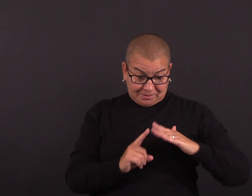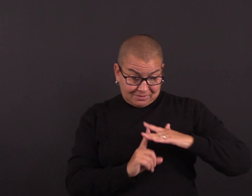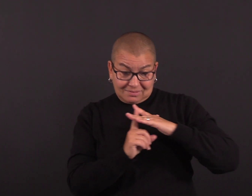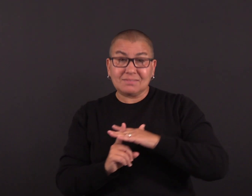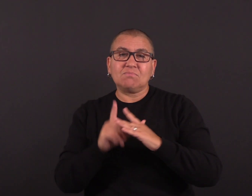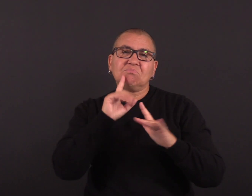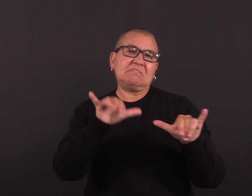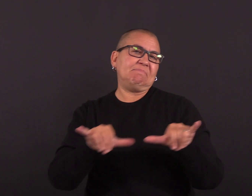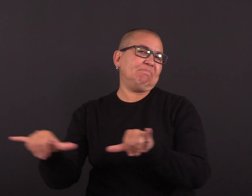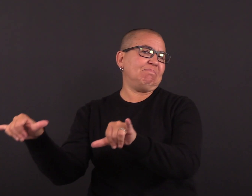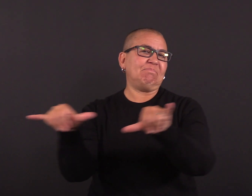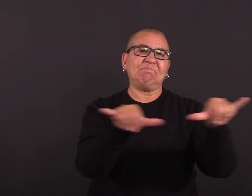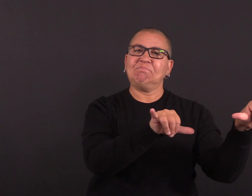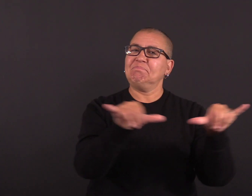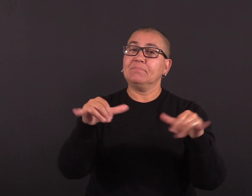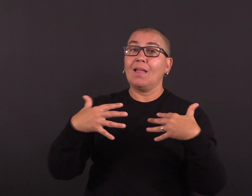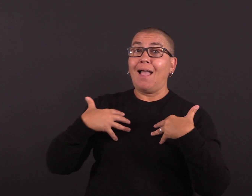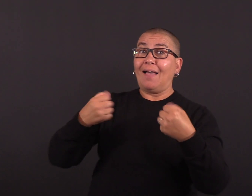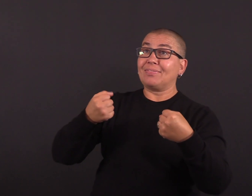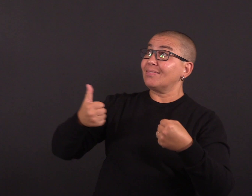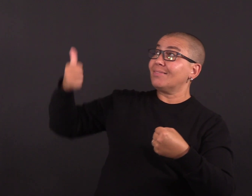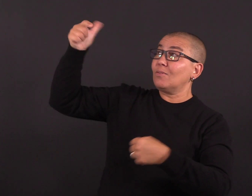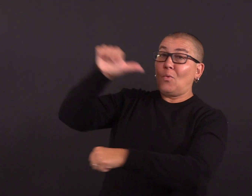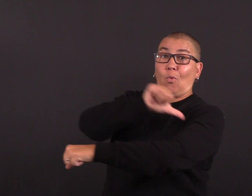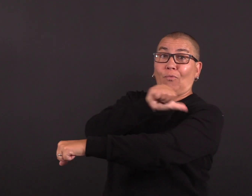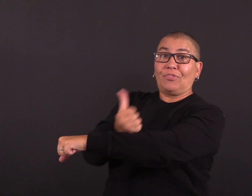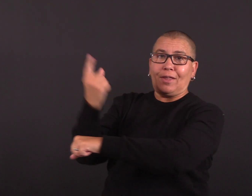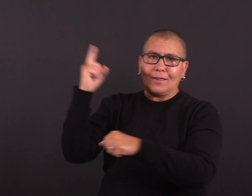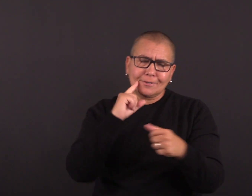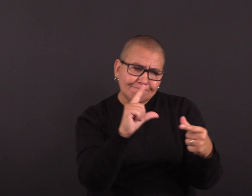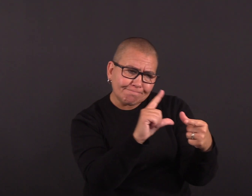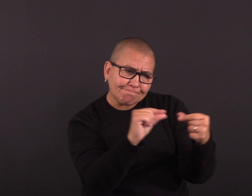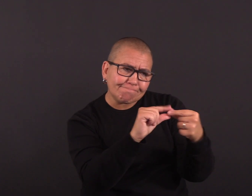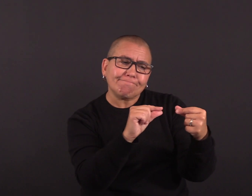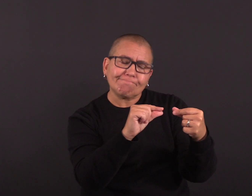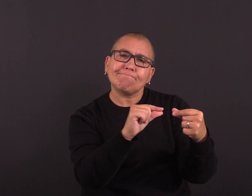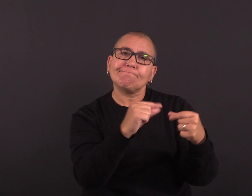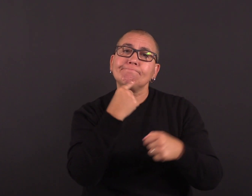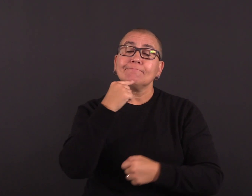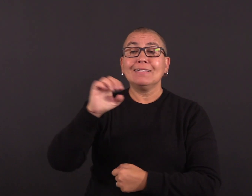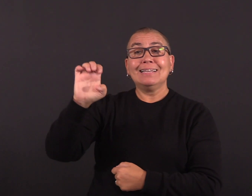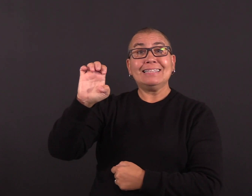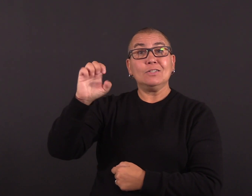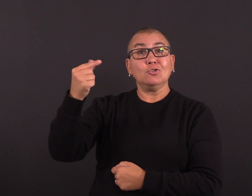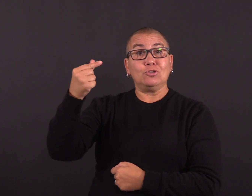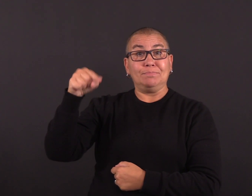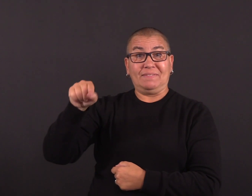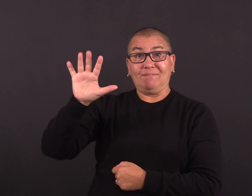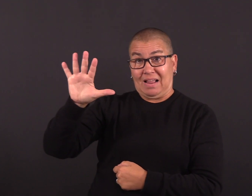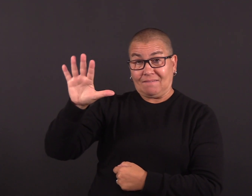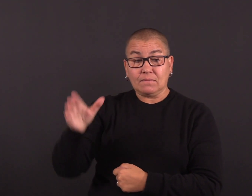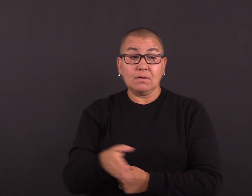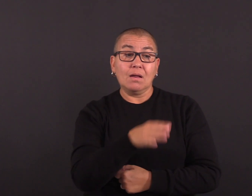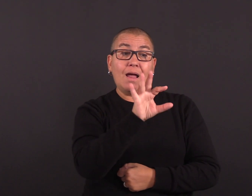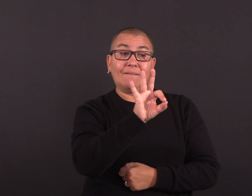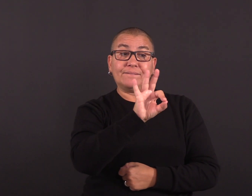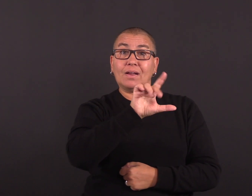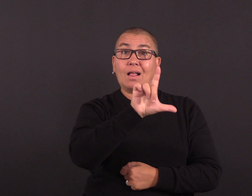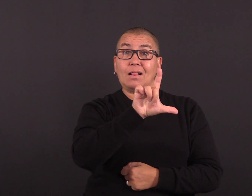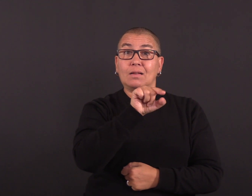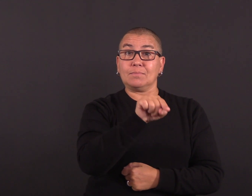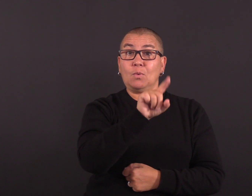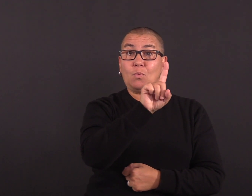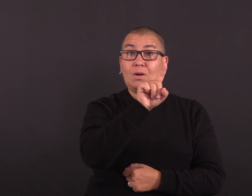strain's large number of mutations at some key parts of the virus has accelerated investigations